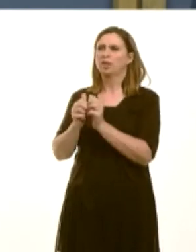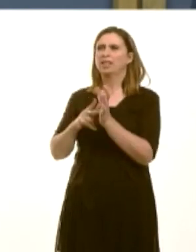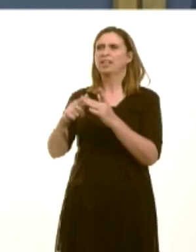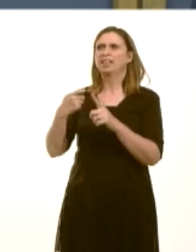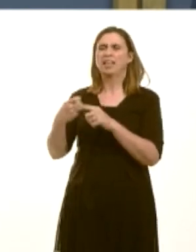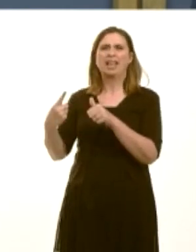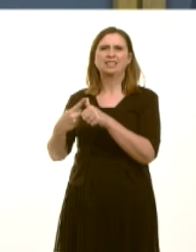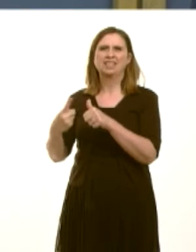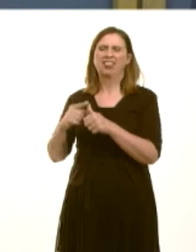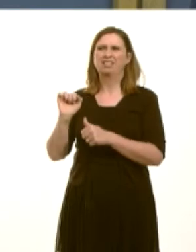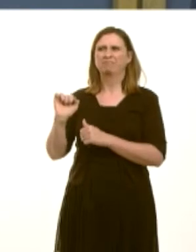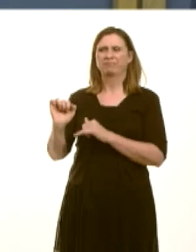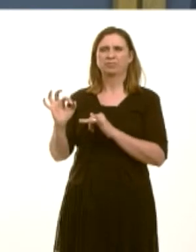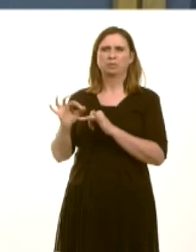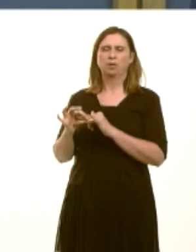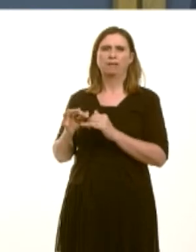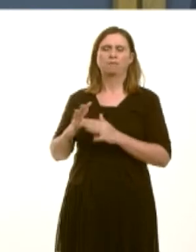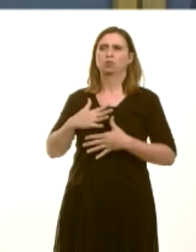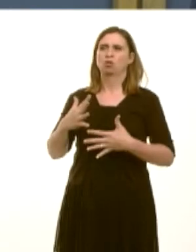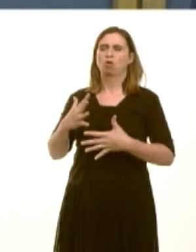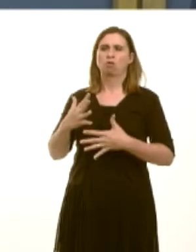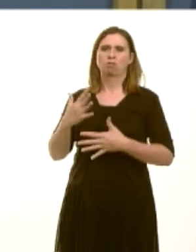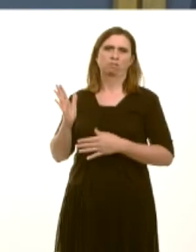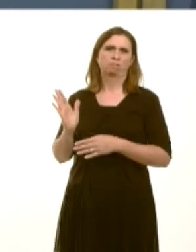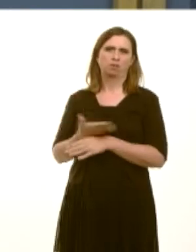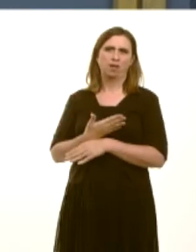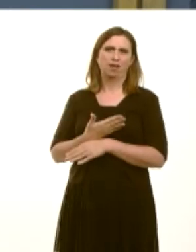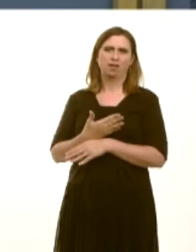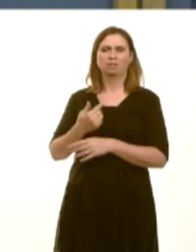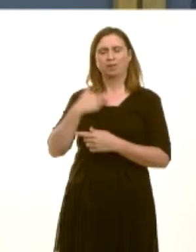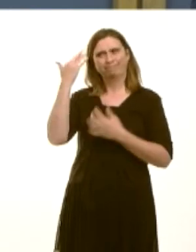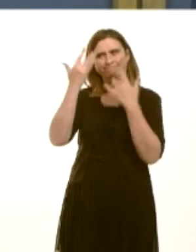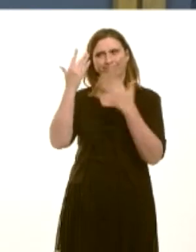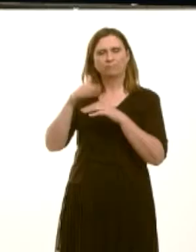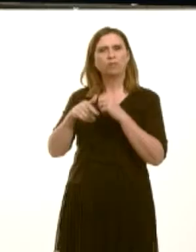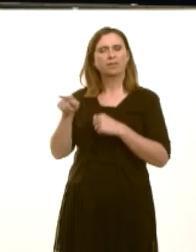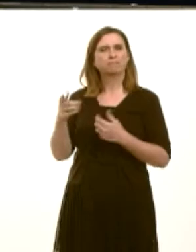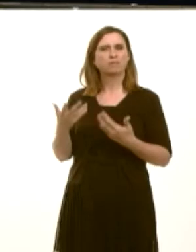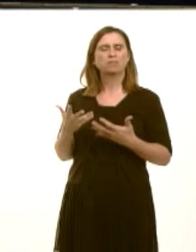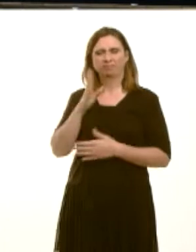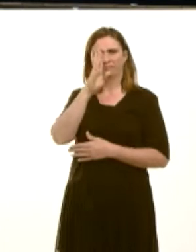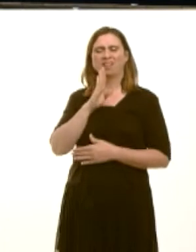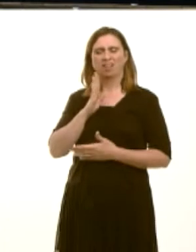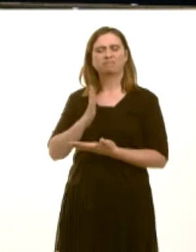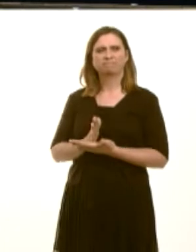loss of his wife, Elaine. Our thoughts are with Mick and his family at this very sad time. Thank you. Y Llywydd / The Presiding Officer: We now